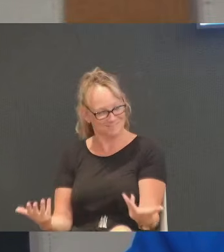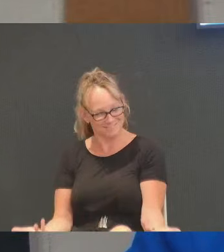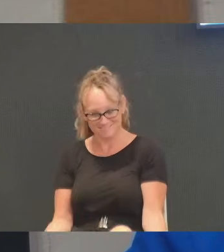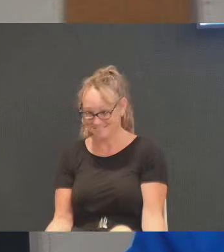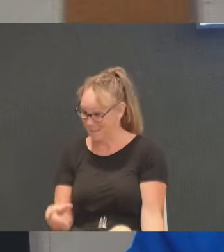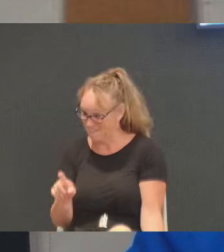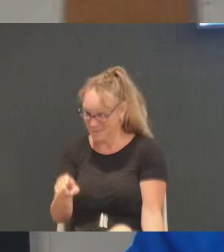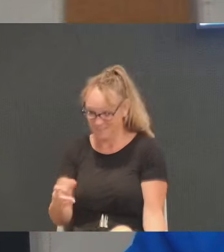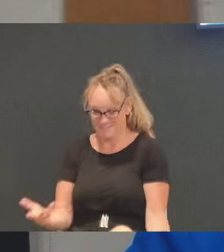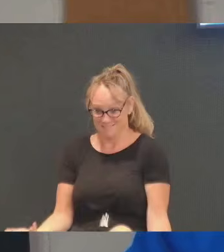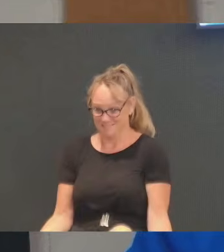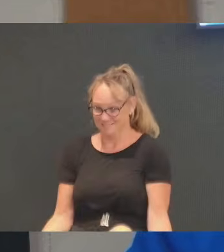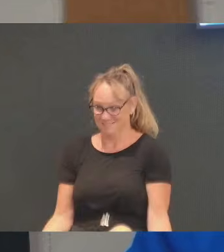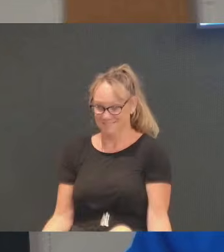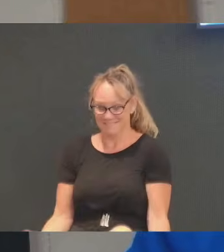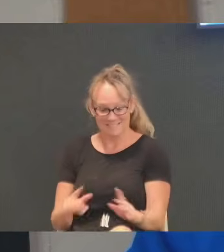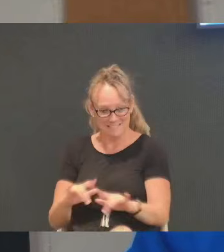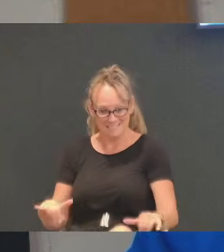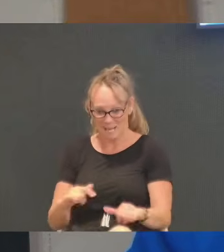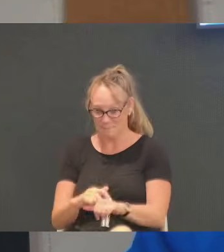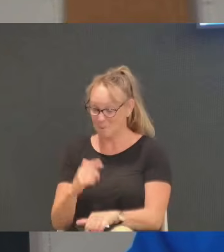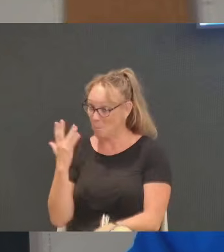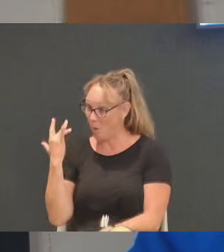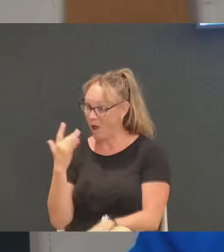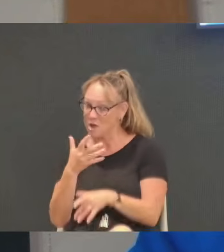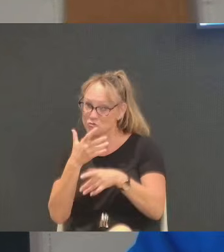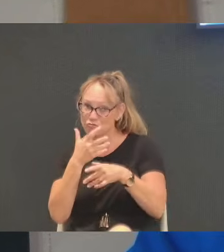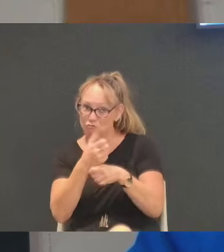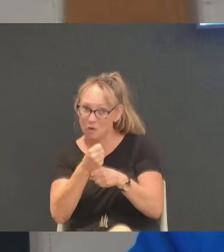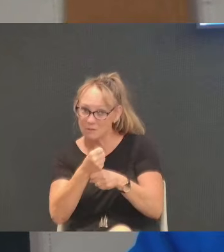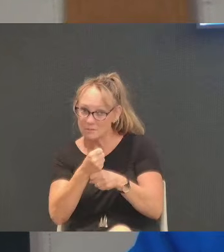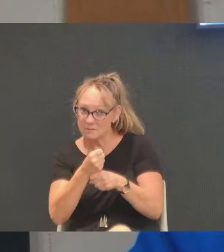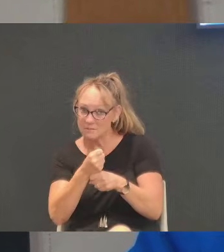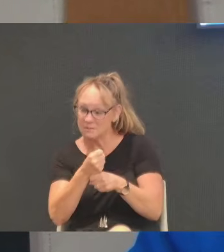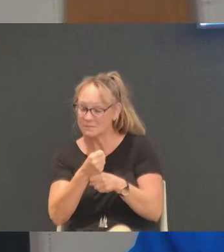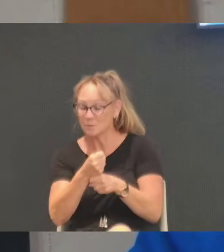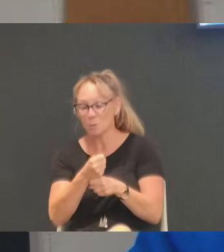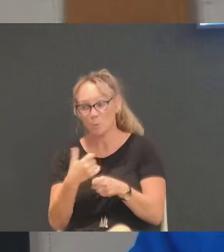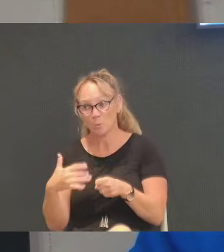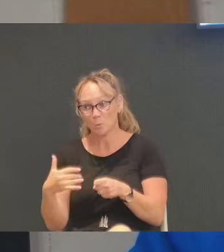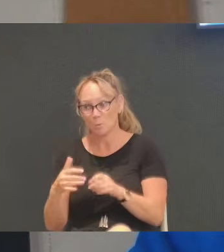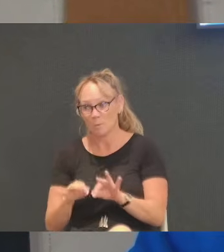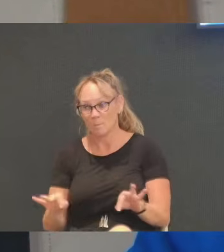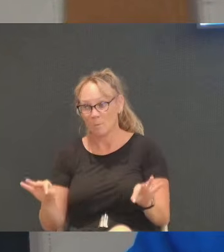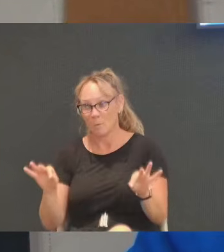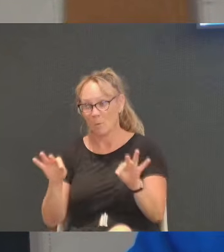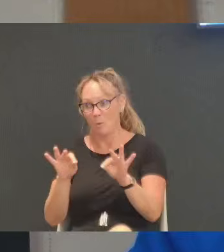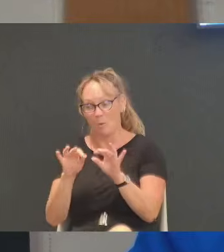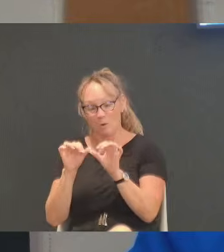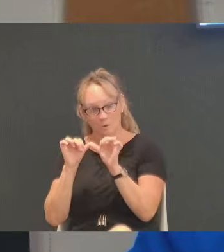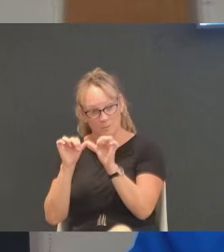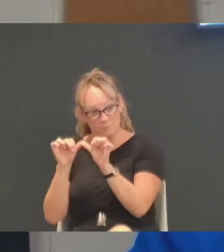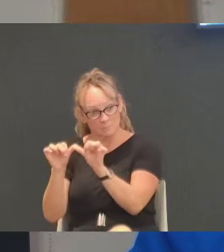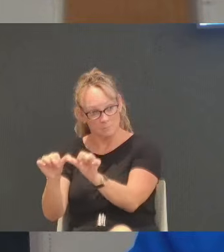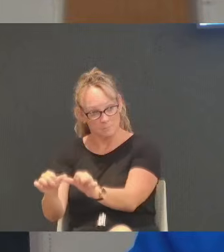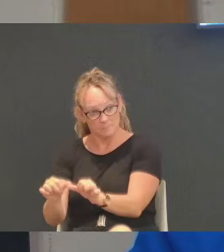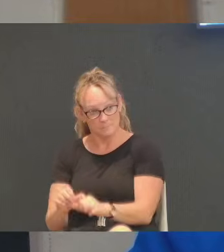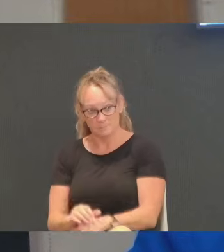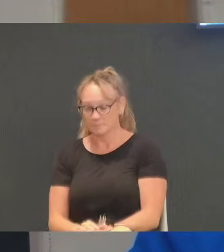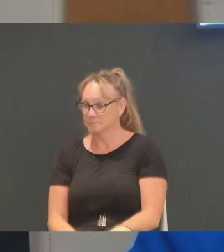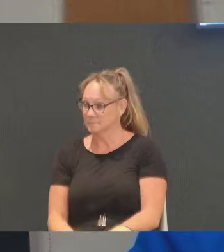trust is a major factor as we move forward because we are the safety net not just for the children.